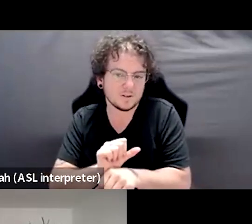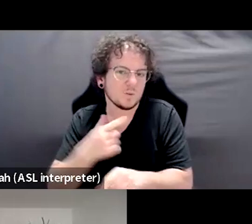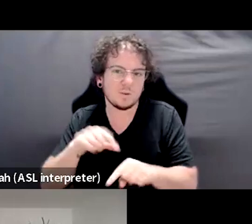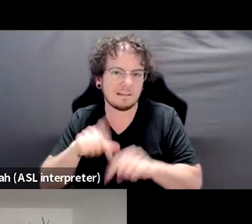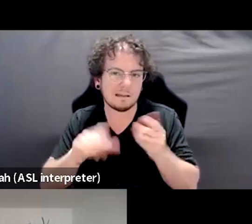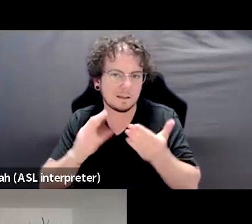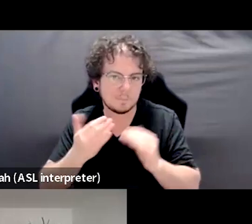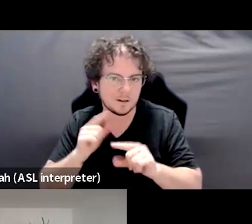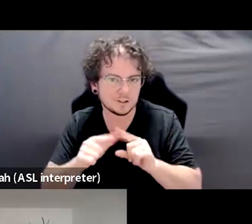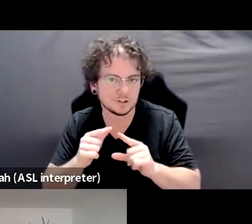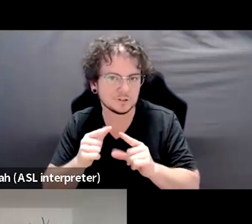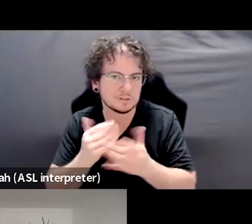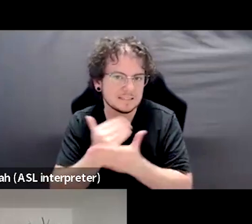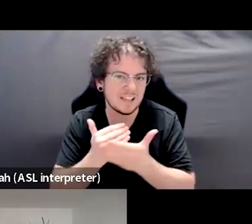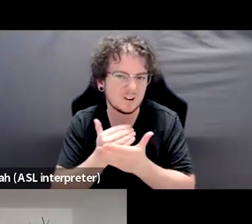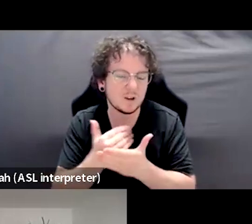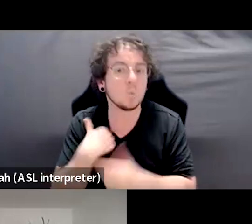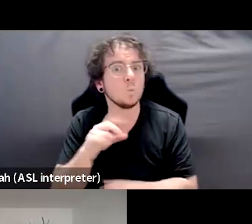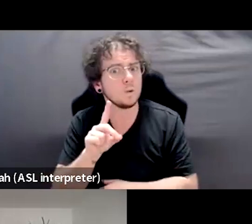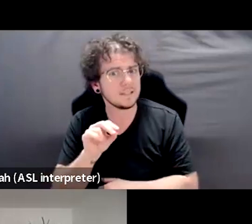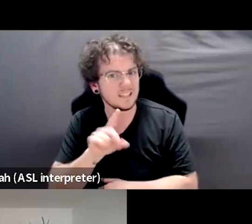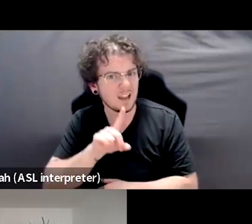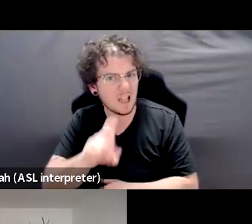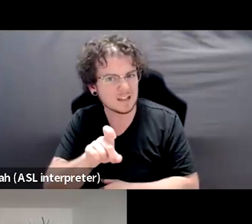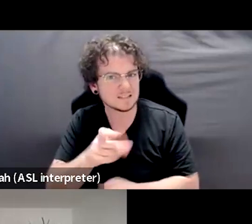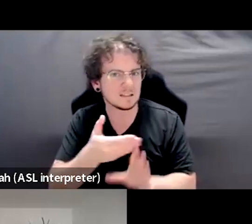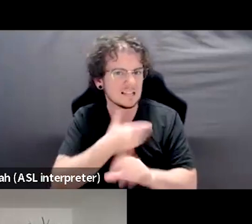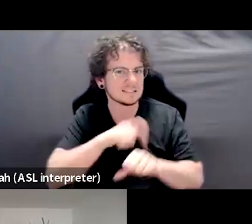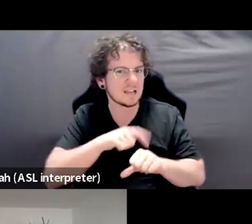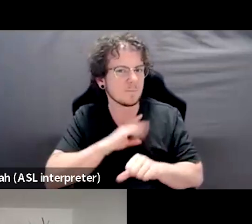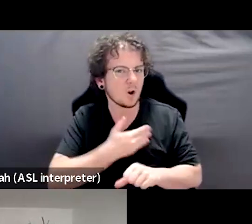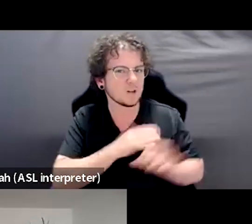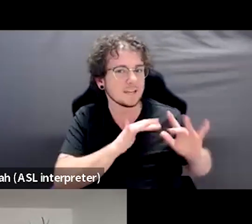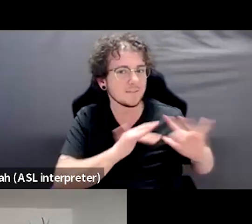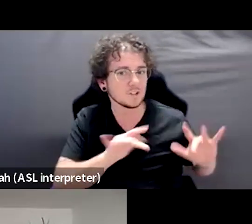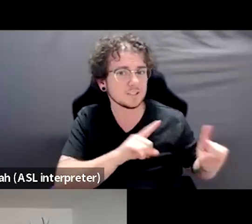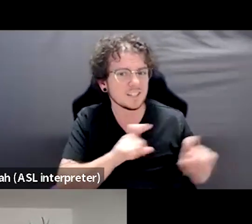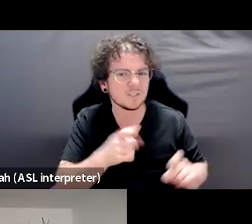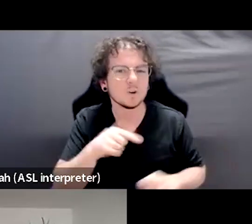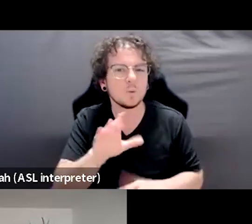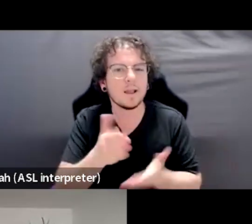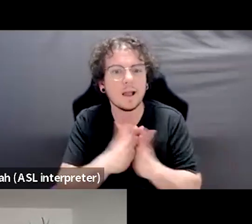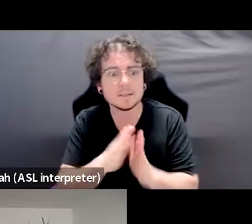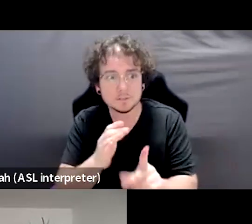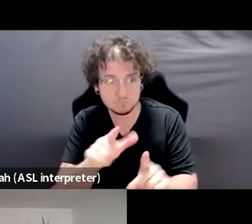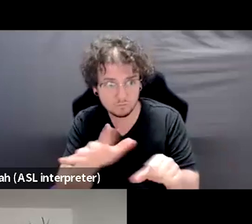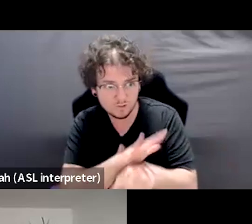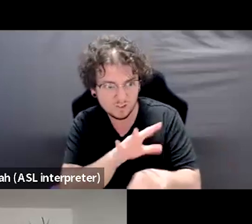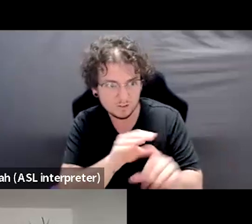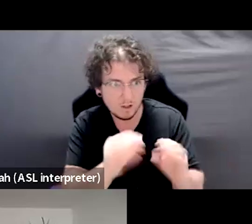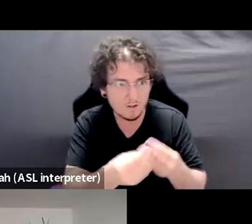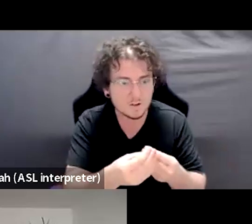last diversity baseline survey ask about whether people were hybrid, remote or fully in-office. So,